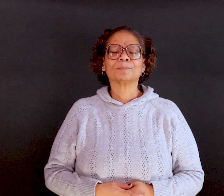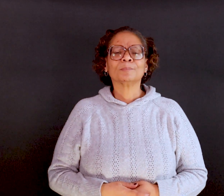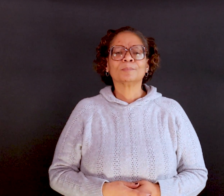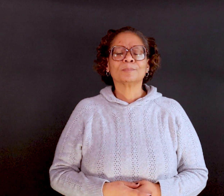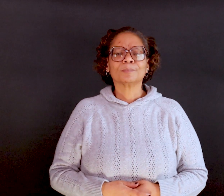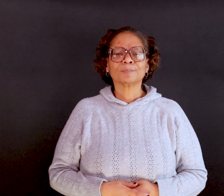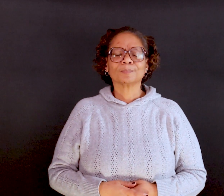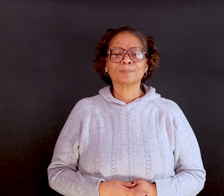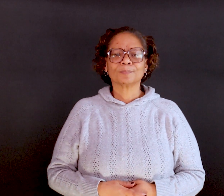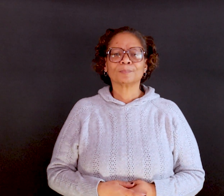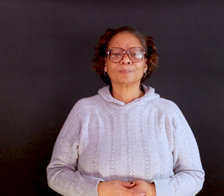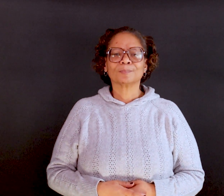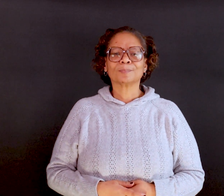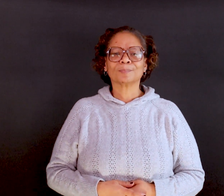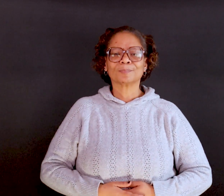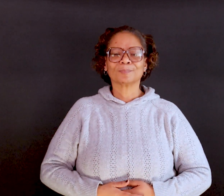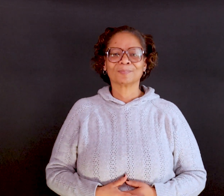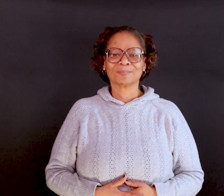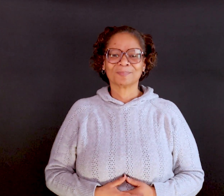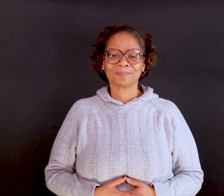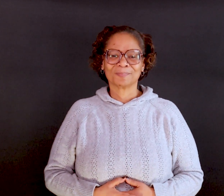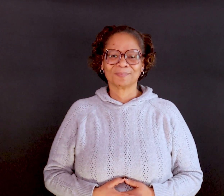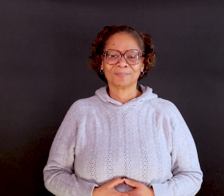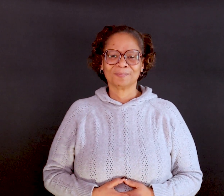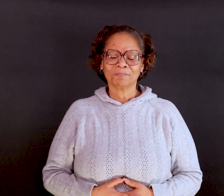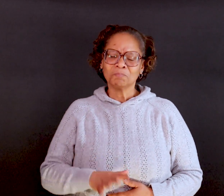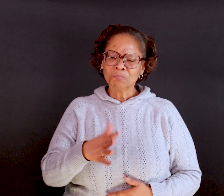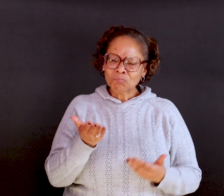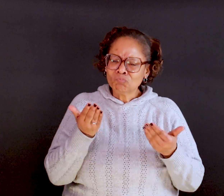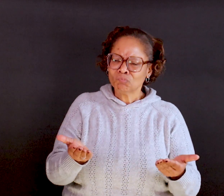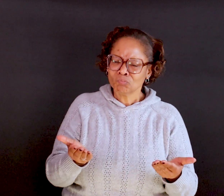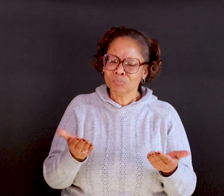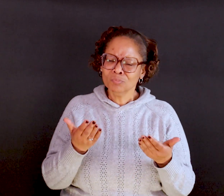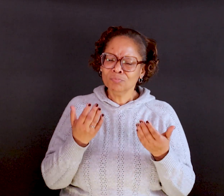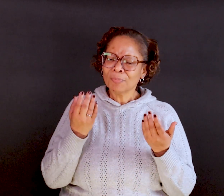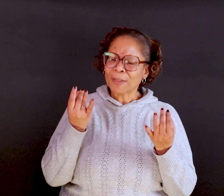like symptoms. Consider masking indoors